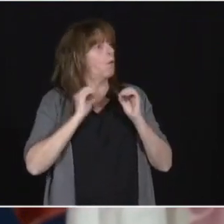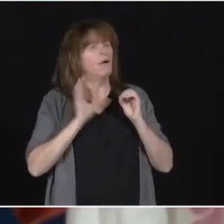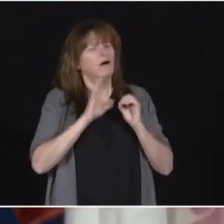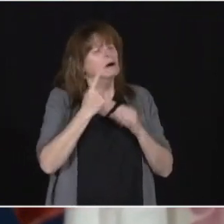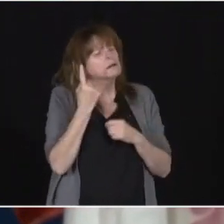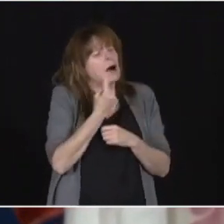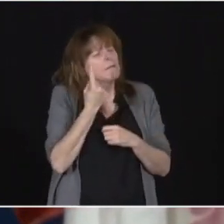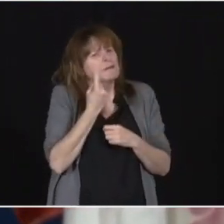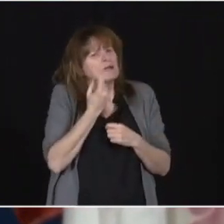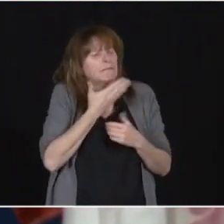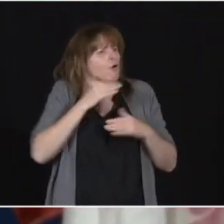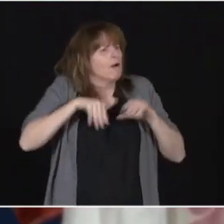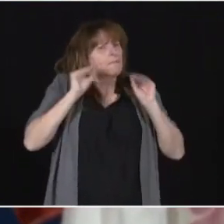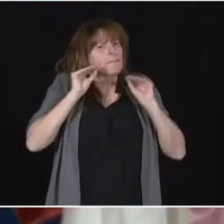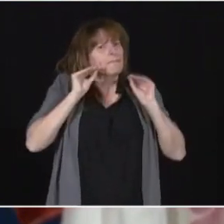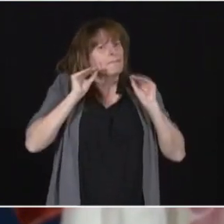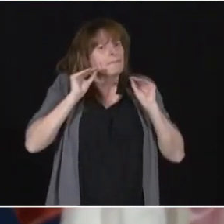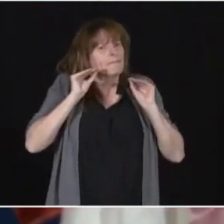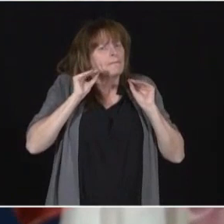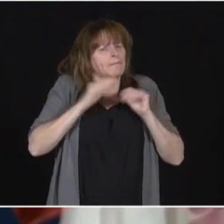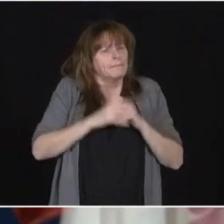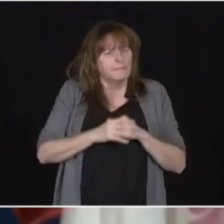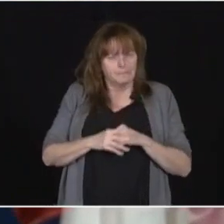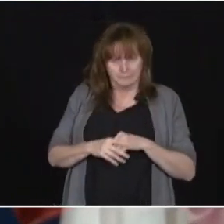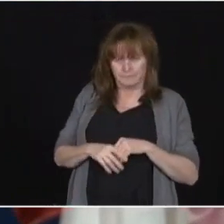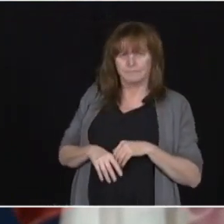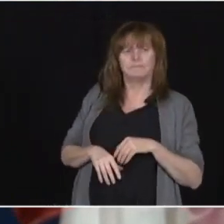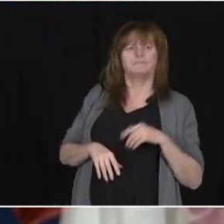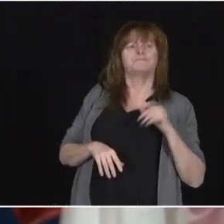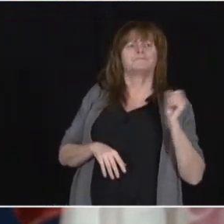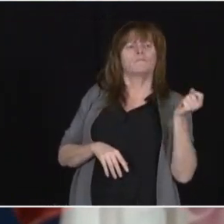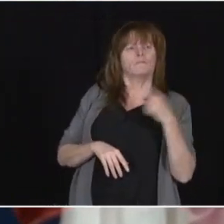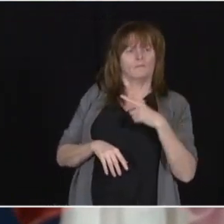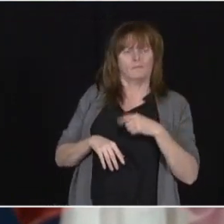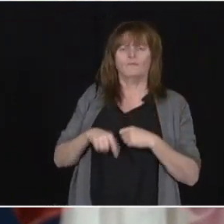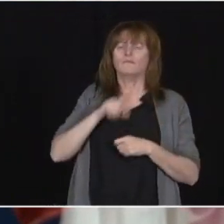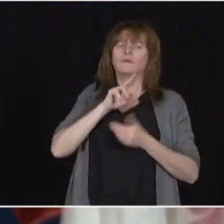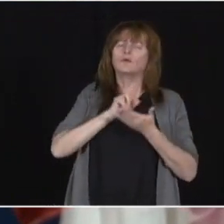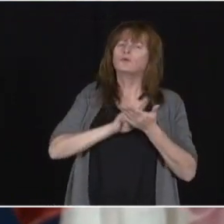on testing. He had an infectious disease specialist on air yesterday basically said with the amount we are doing